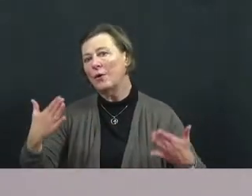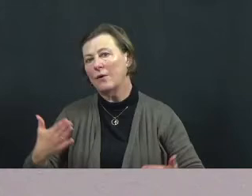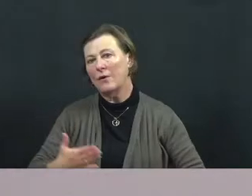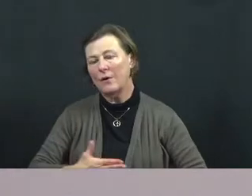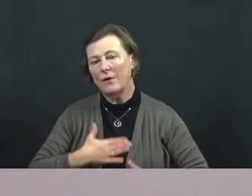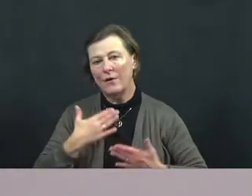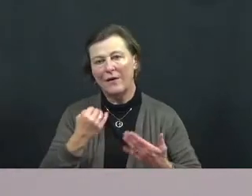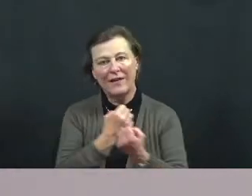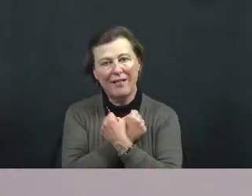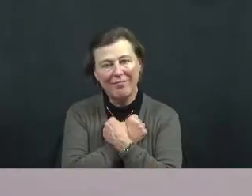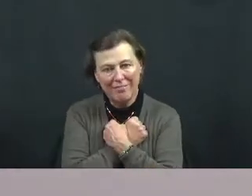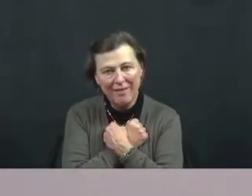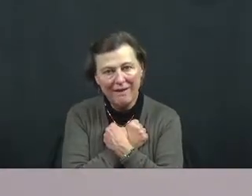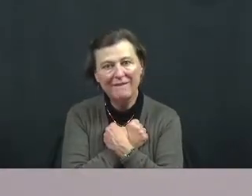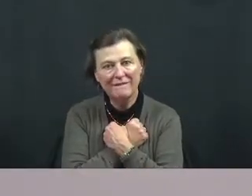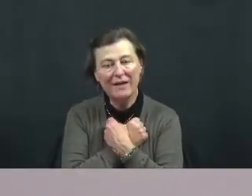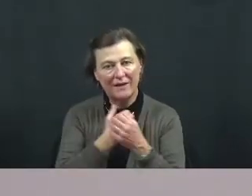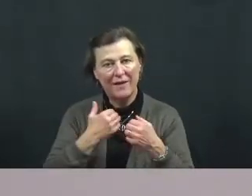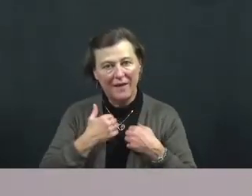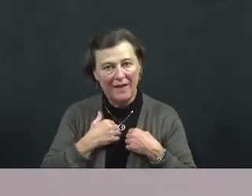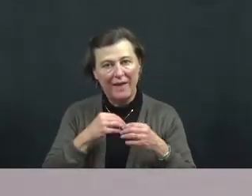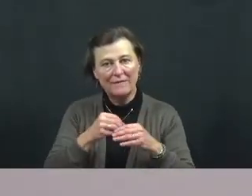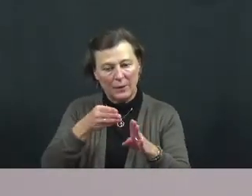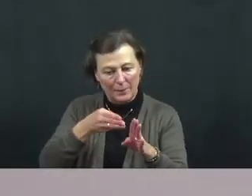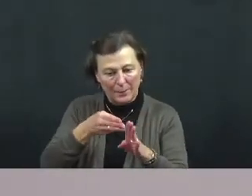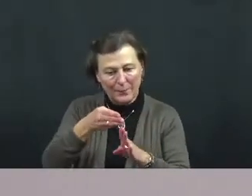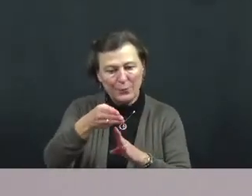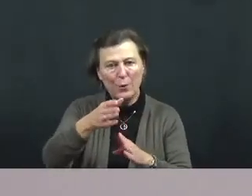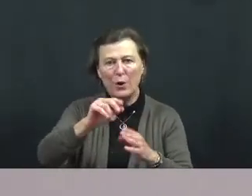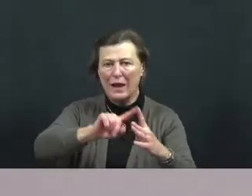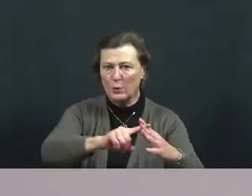is in pure and original friendship.